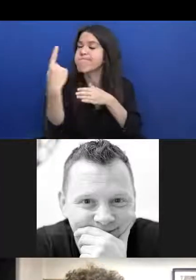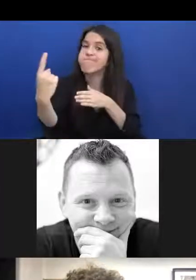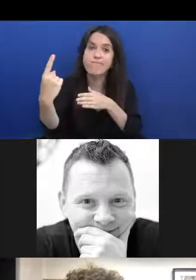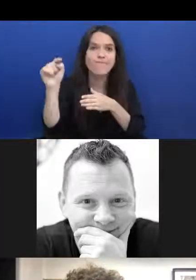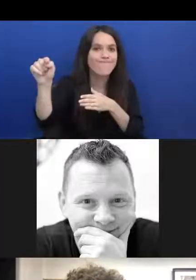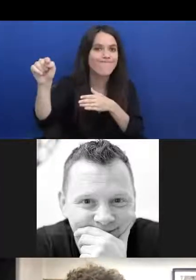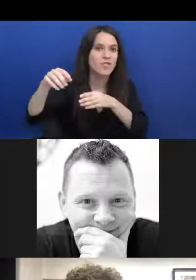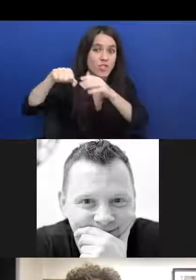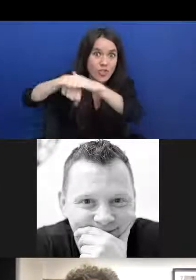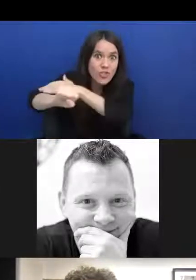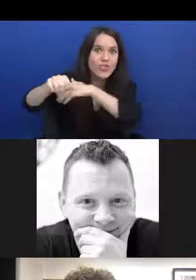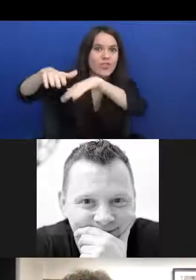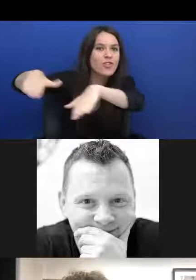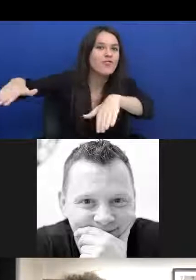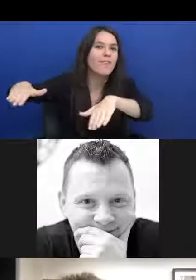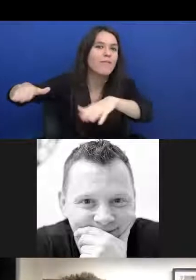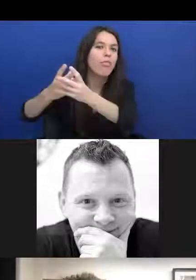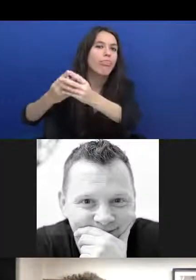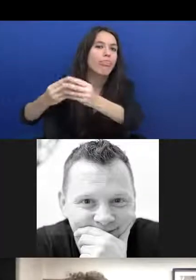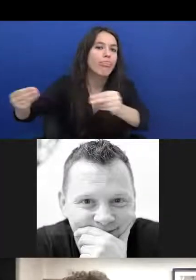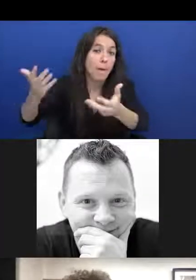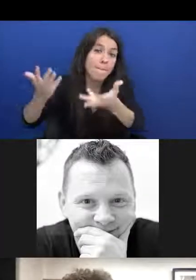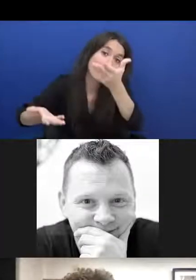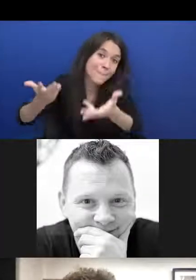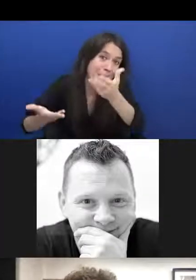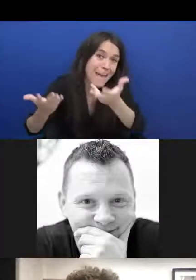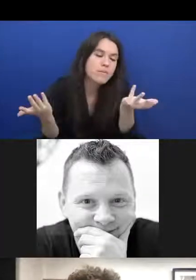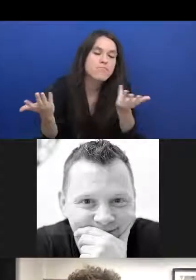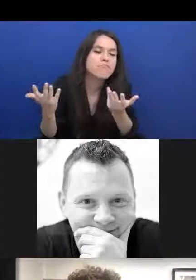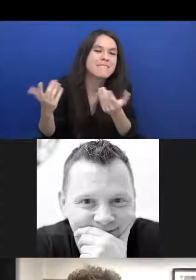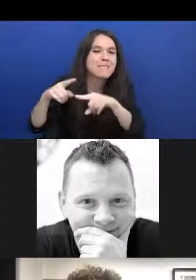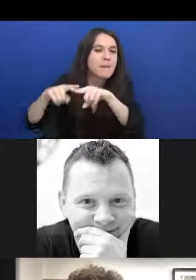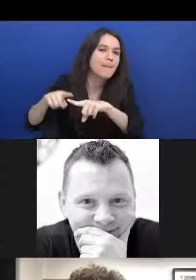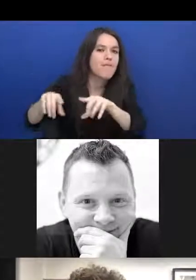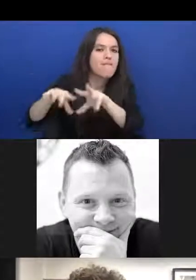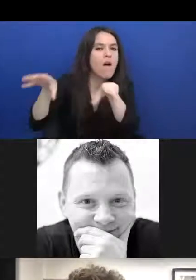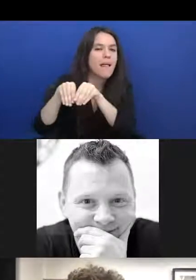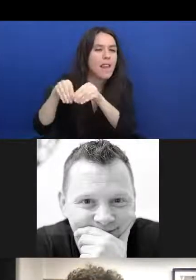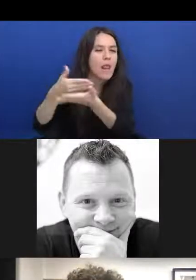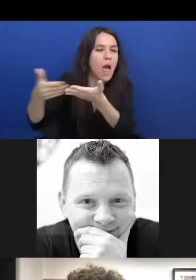Mawng depending on what the family language policy is but basically in the community people